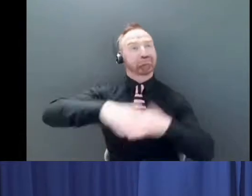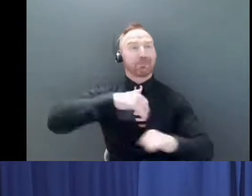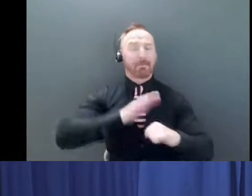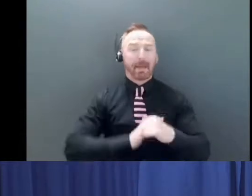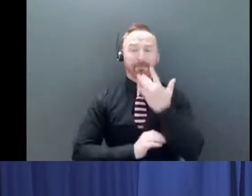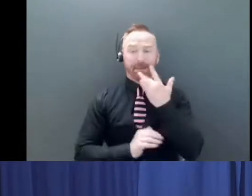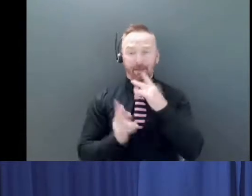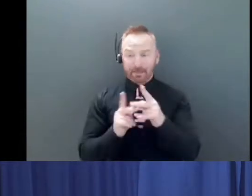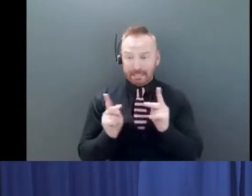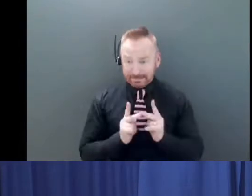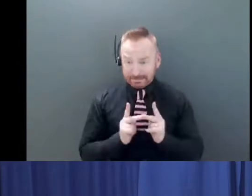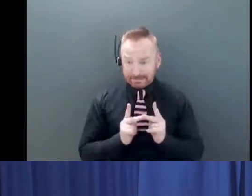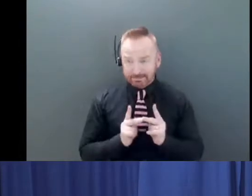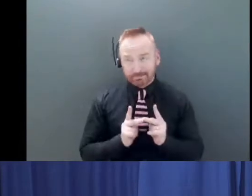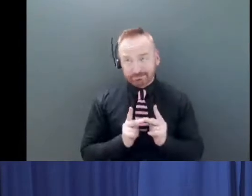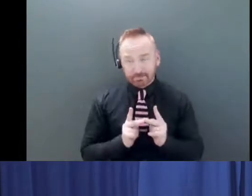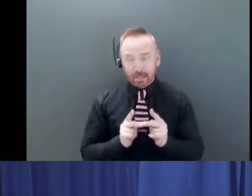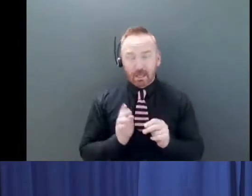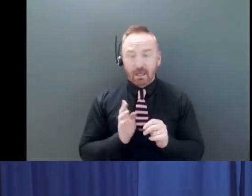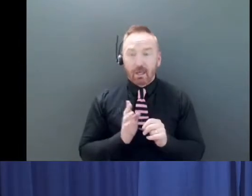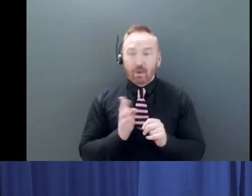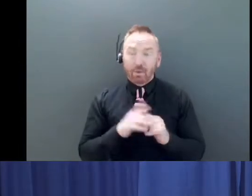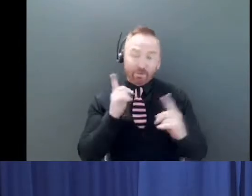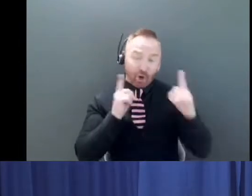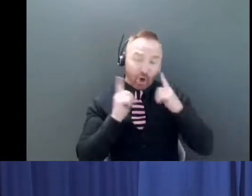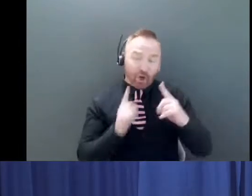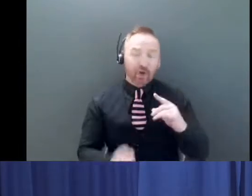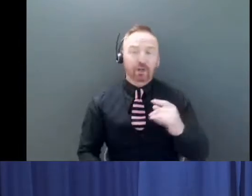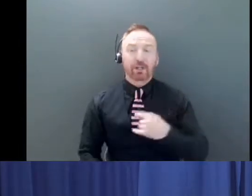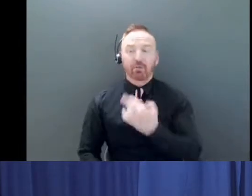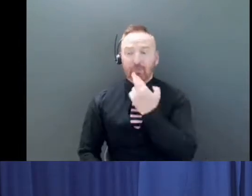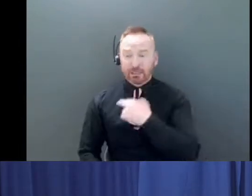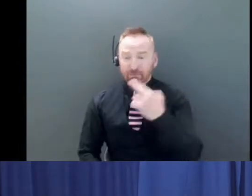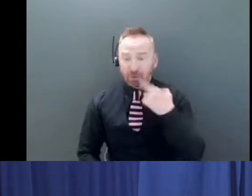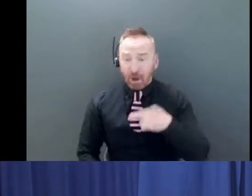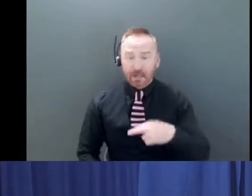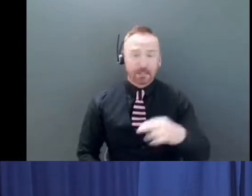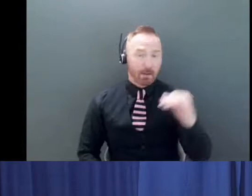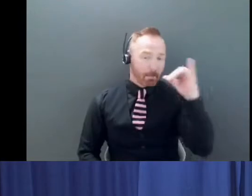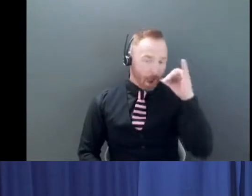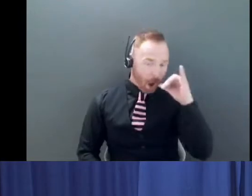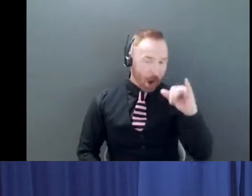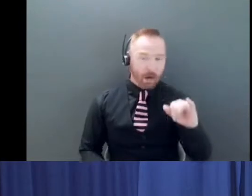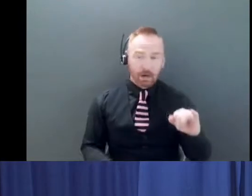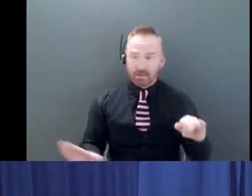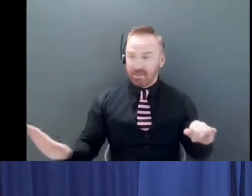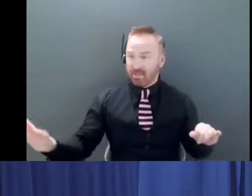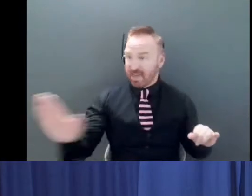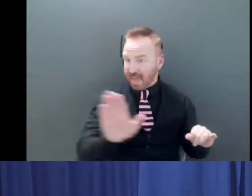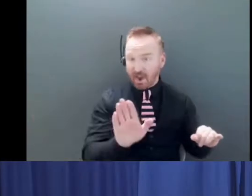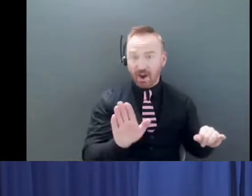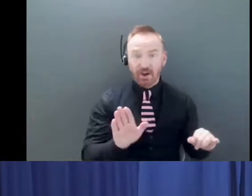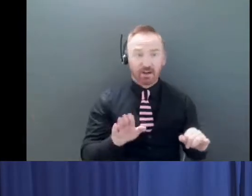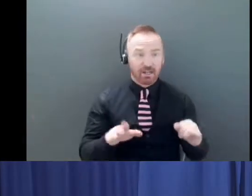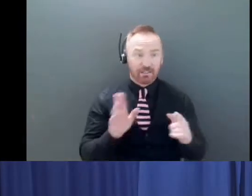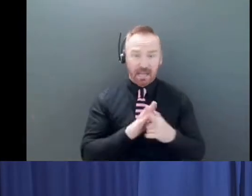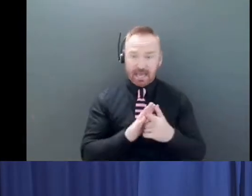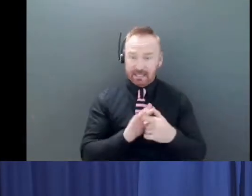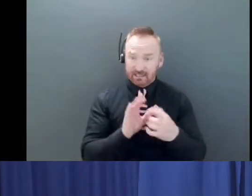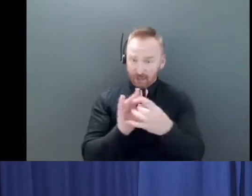and we have moved up our recommendation to remove the six to a table restriction so that